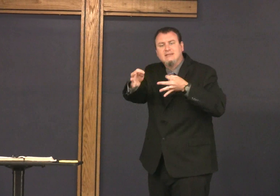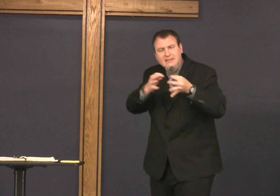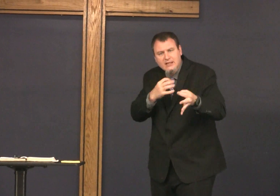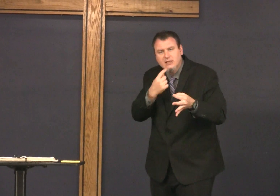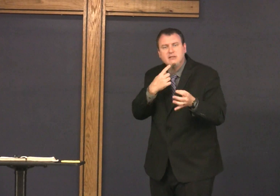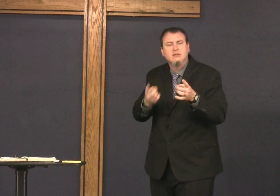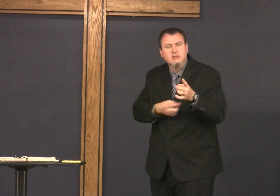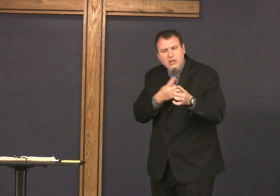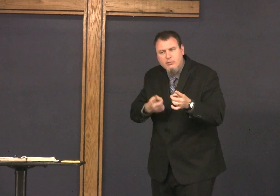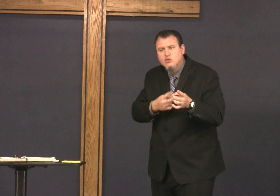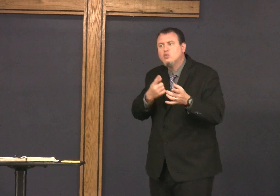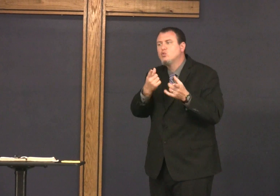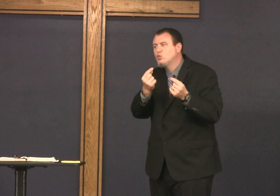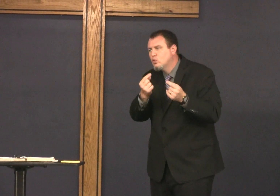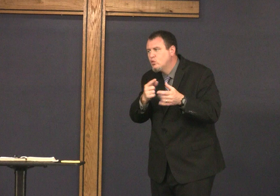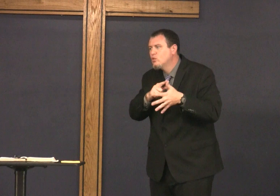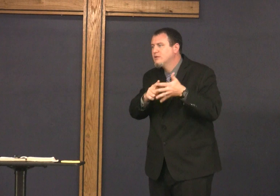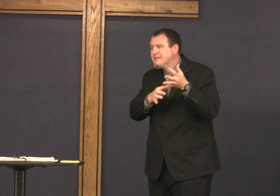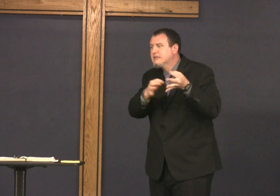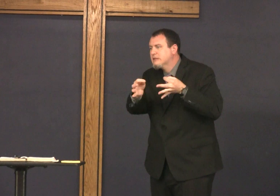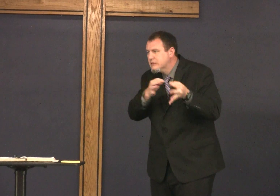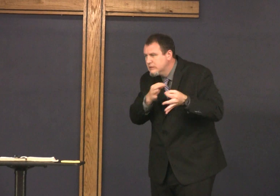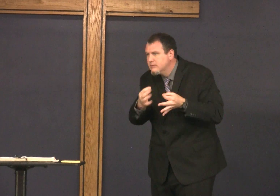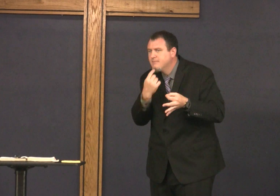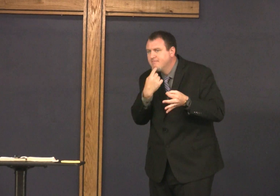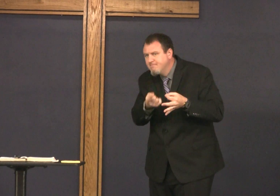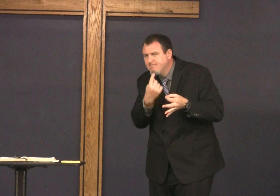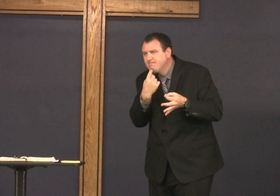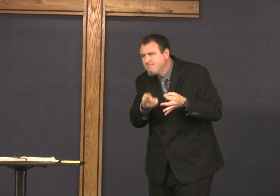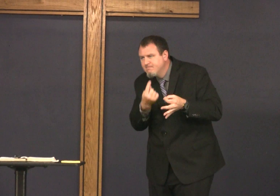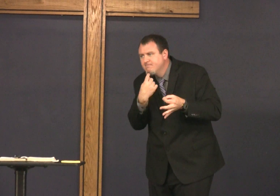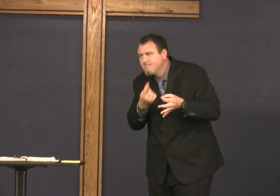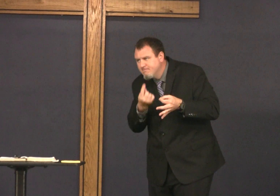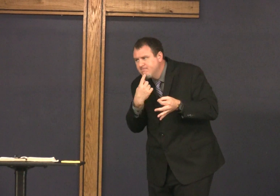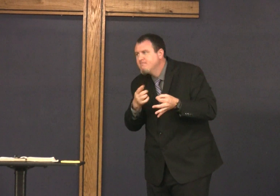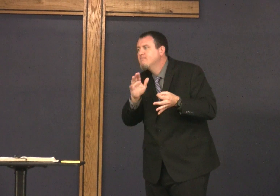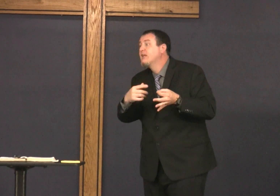Jesus is walking and talking with his disciples and explaining all these things to them